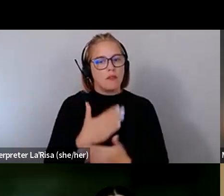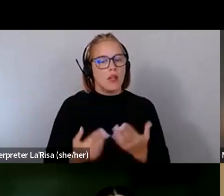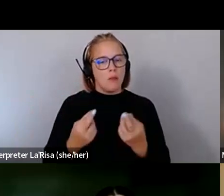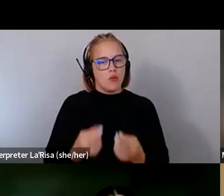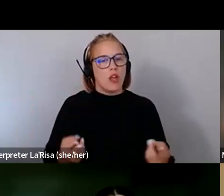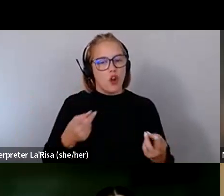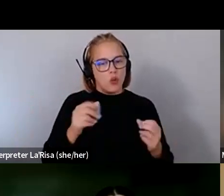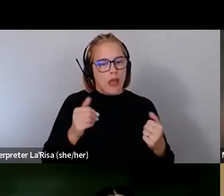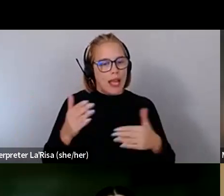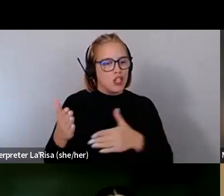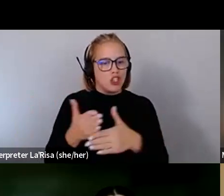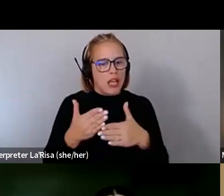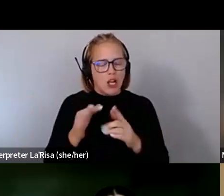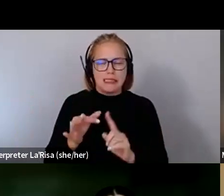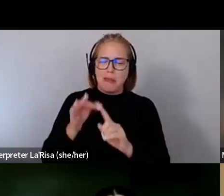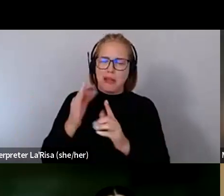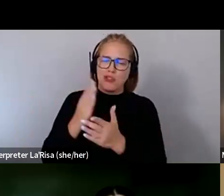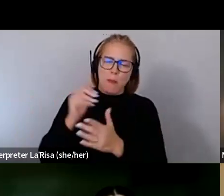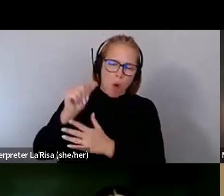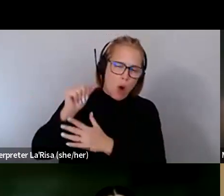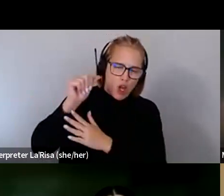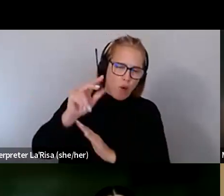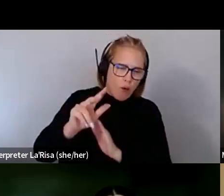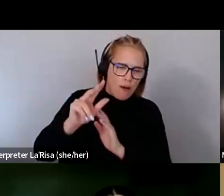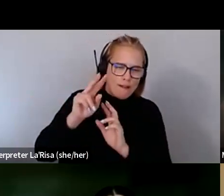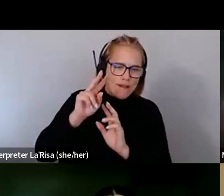That's cool. Hopefully through this lead on program you will